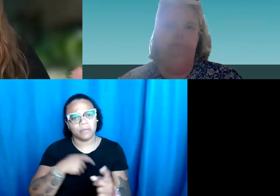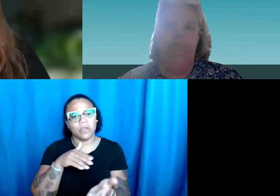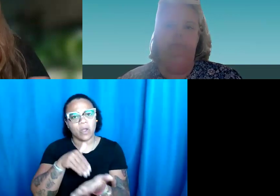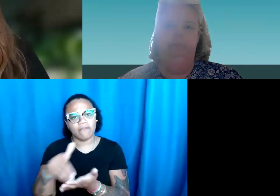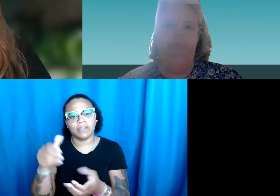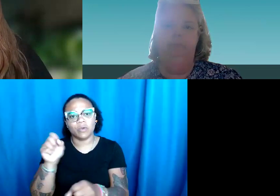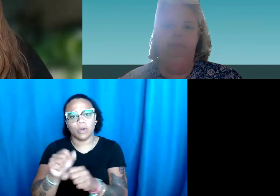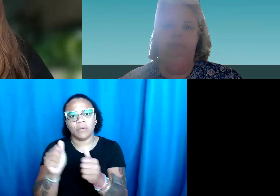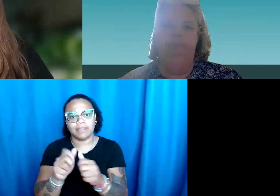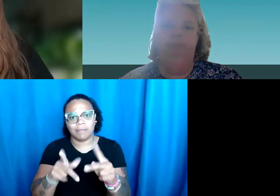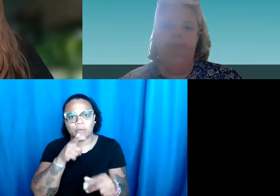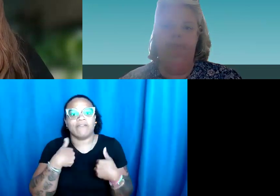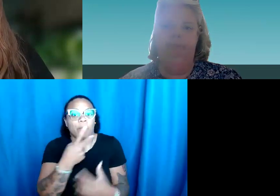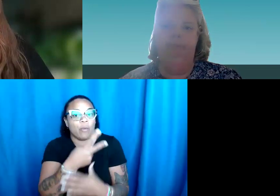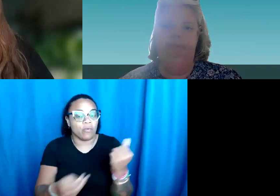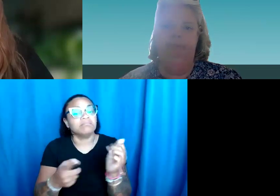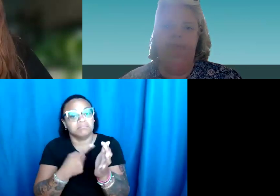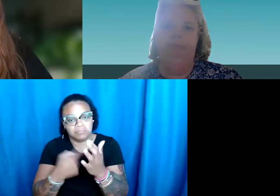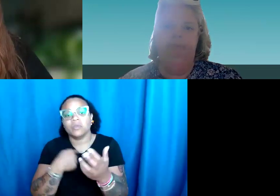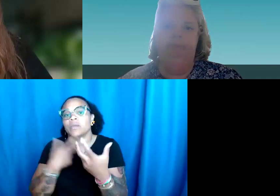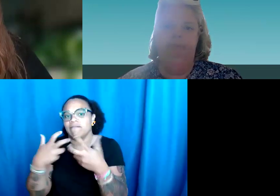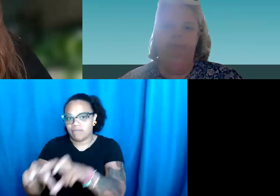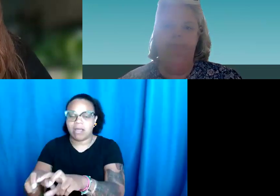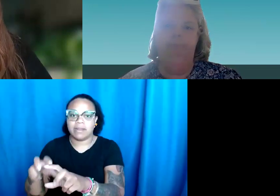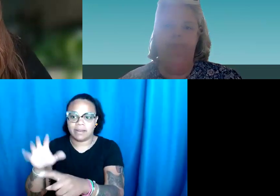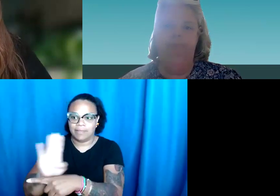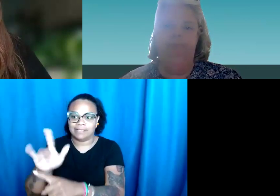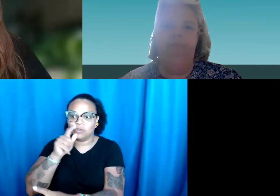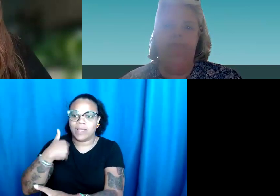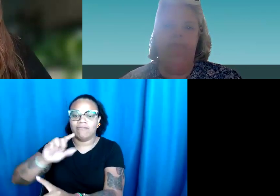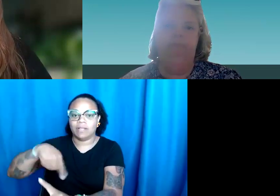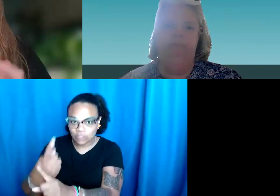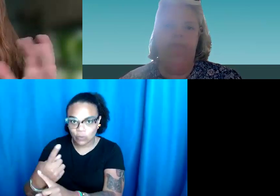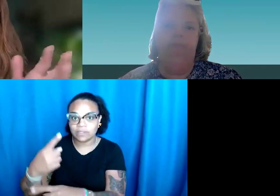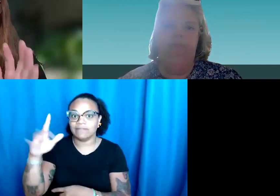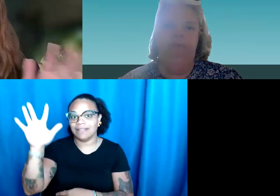and we do sometimes fund businesses that have exclusively federal contracts because while